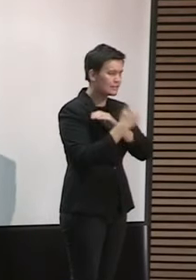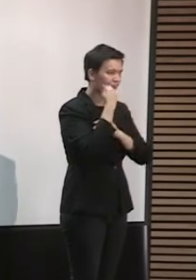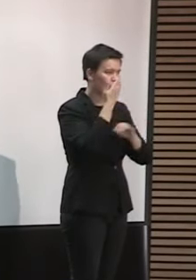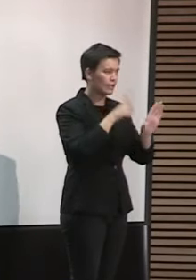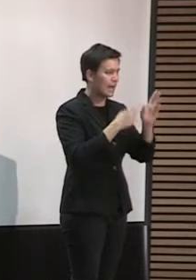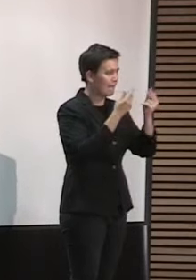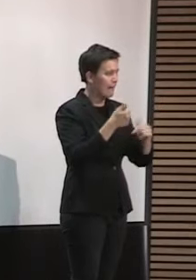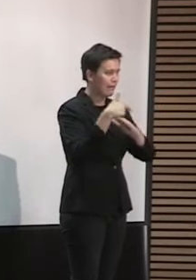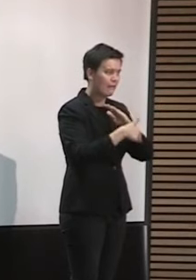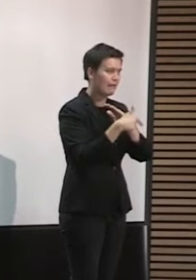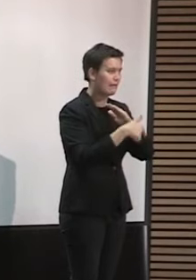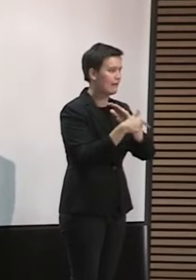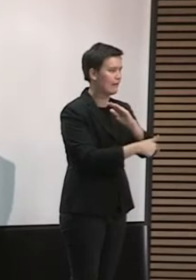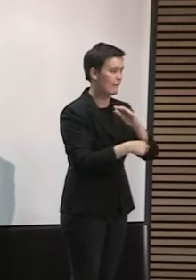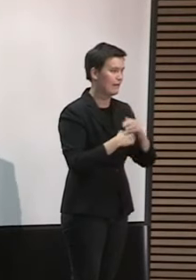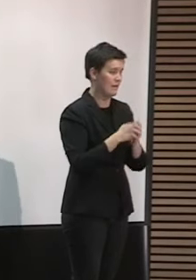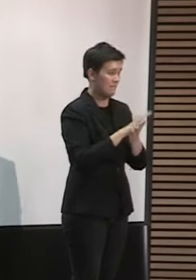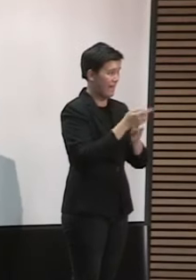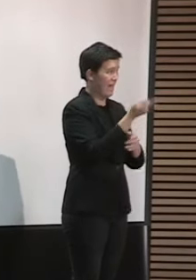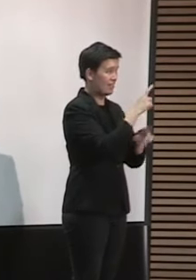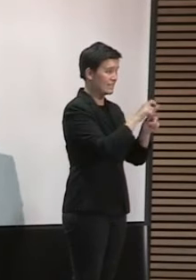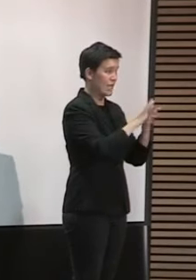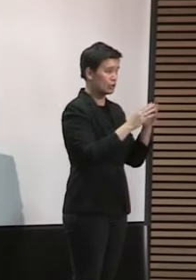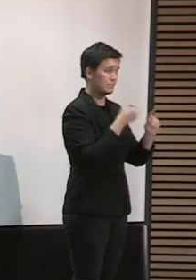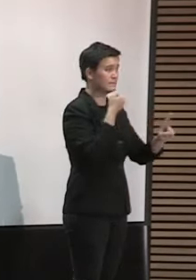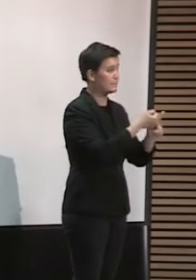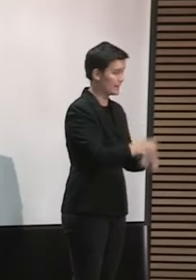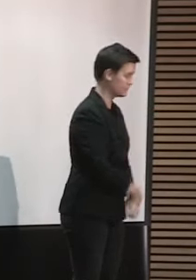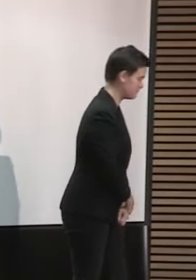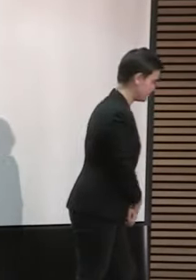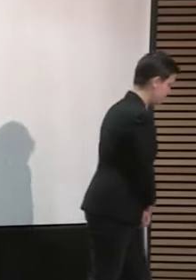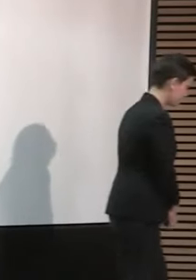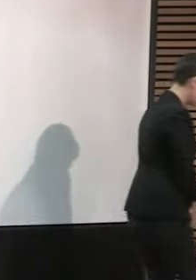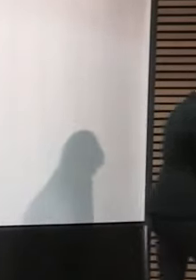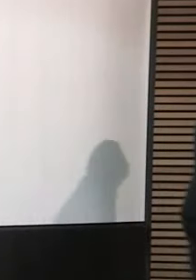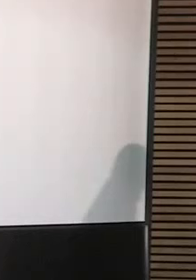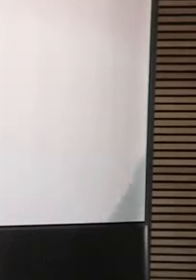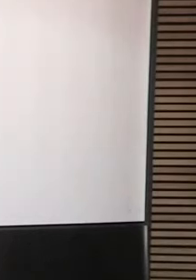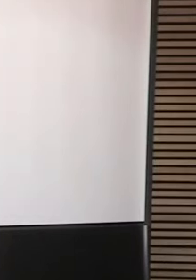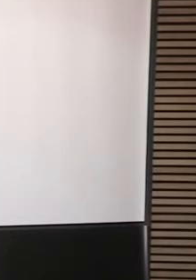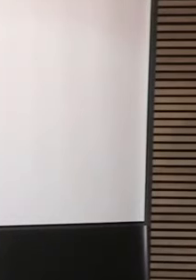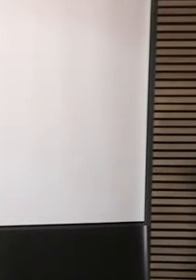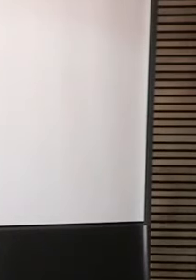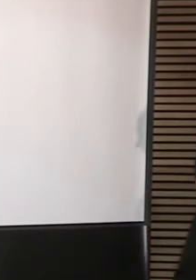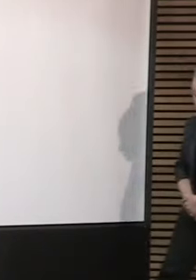terms of the regularised testing regime. About the rules